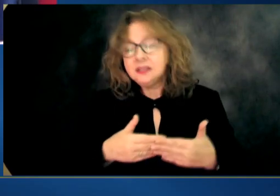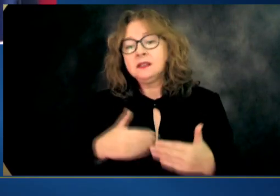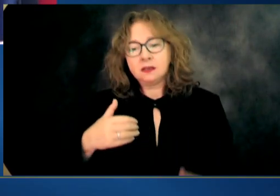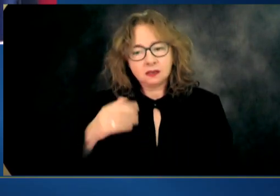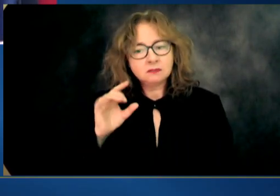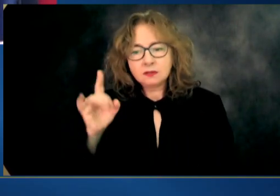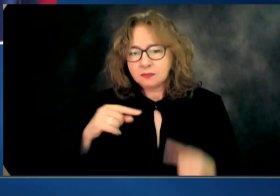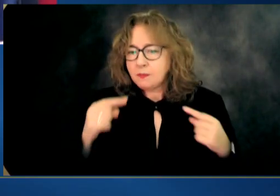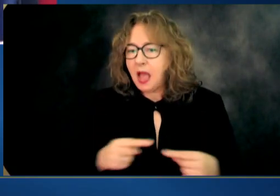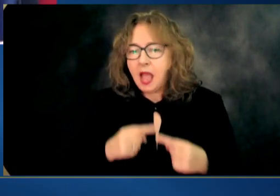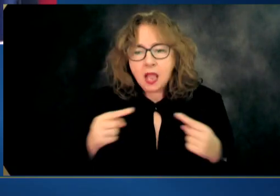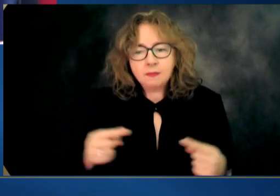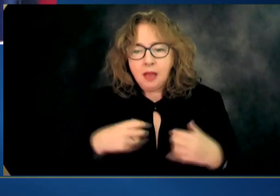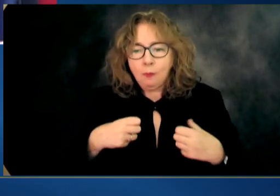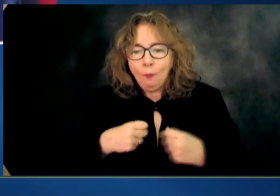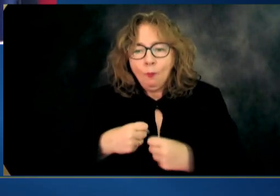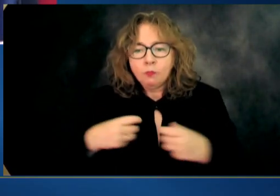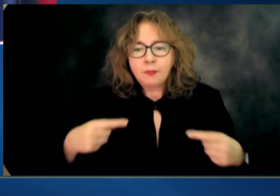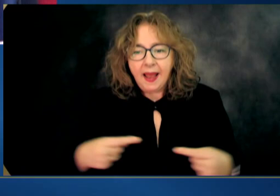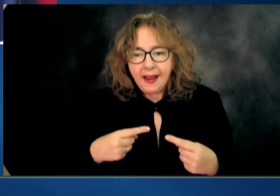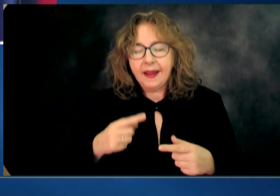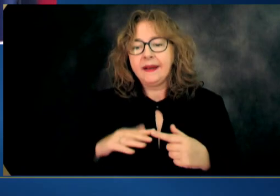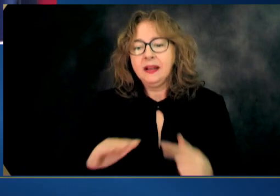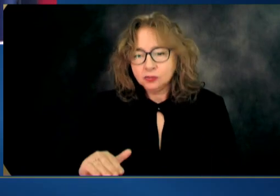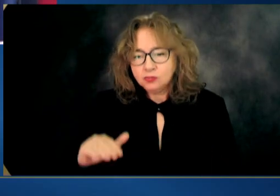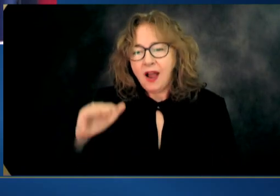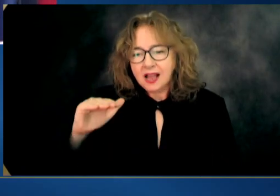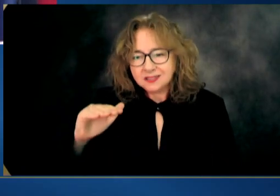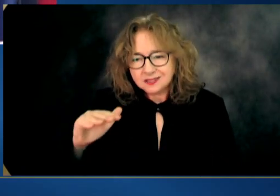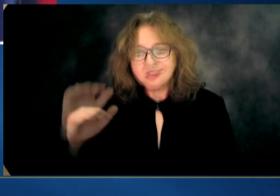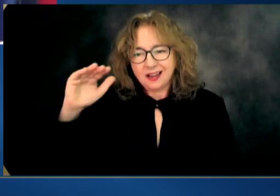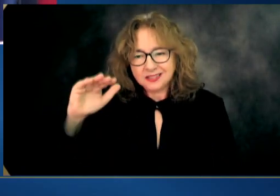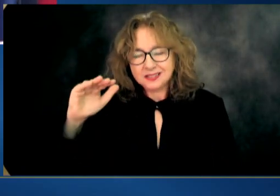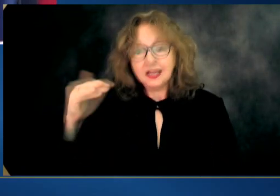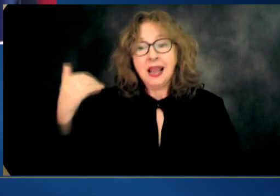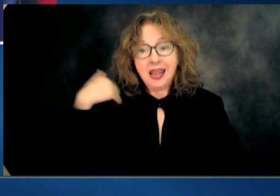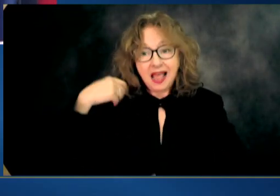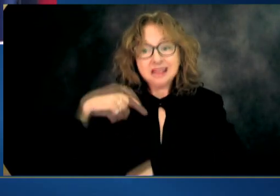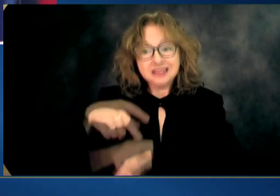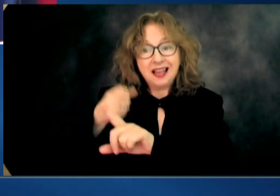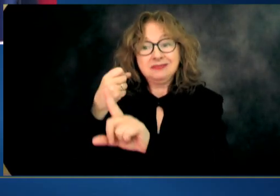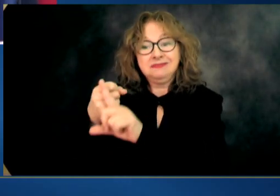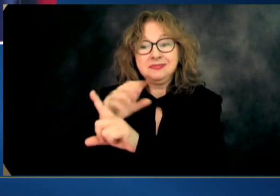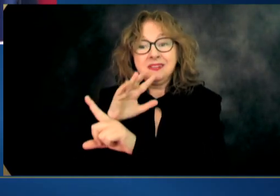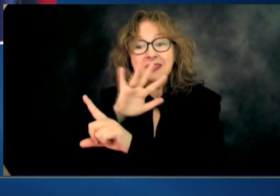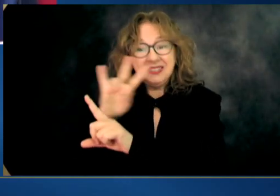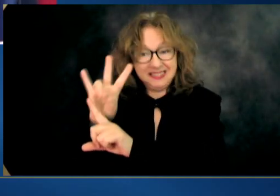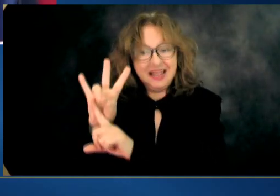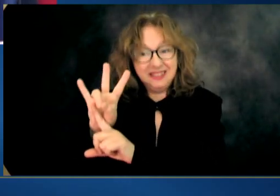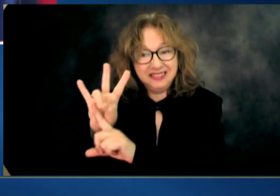college. And actually, my last crisis was at 57 that I'll talk about later on. But also,